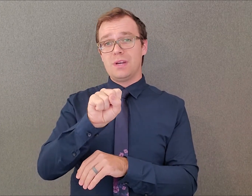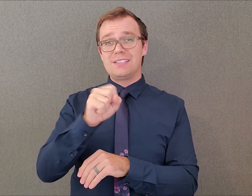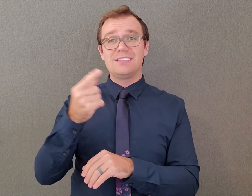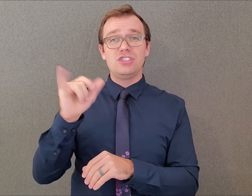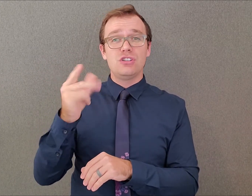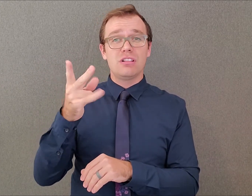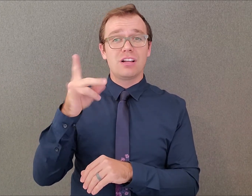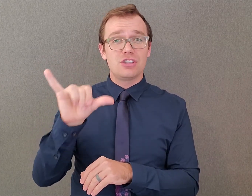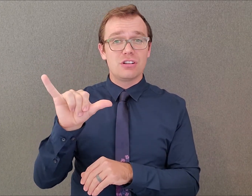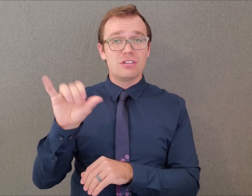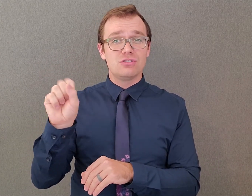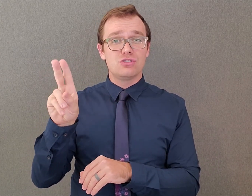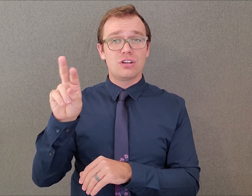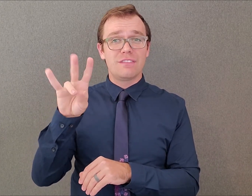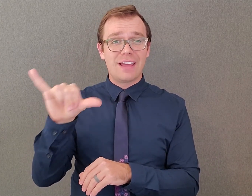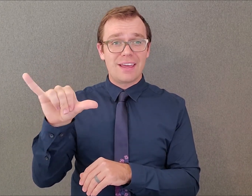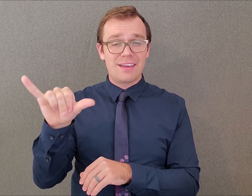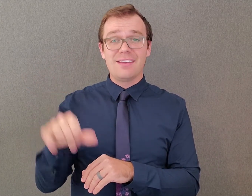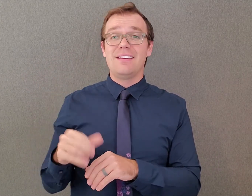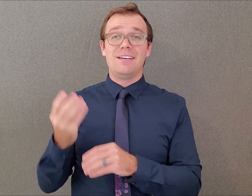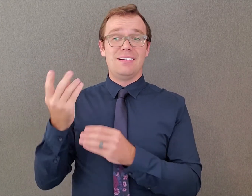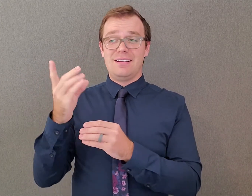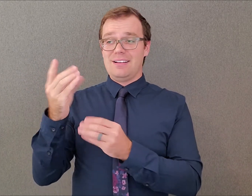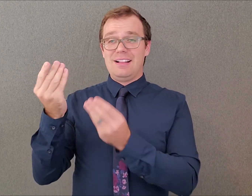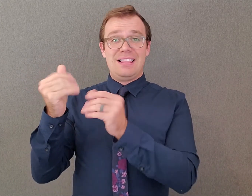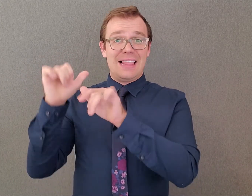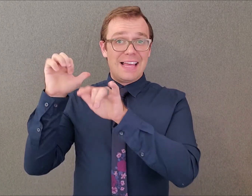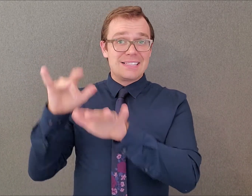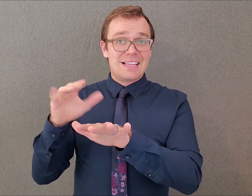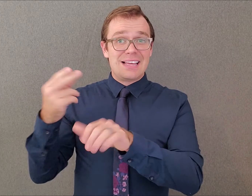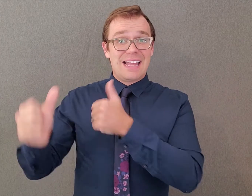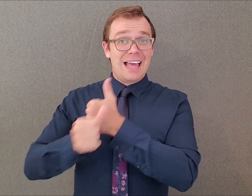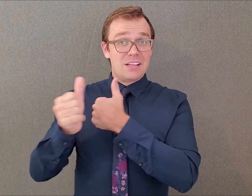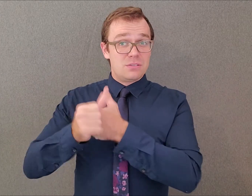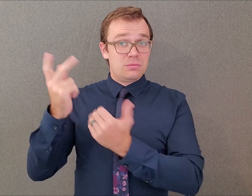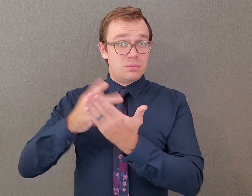U.S. Geological Survey, Landslide Hazards Program.